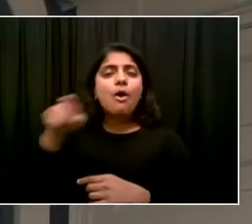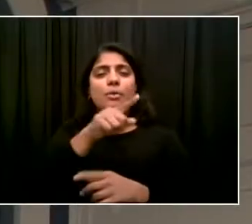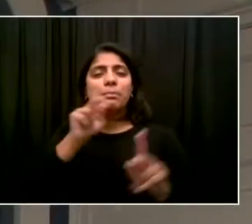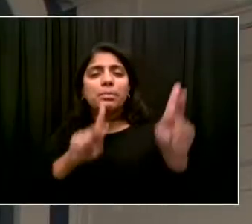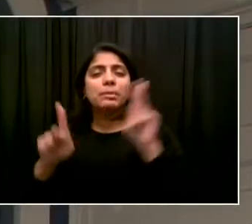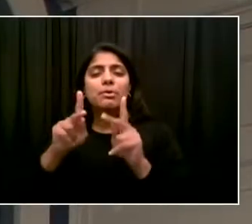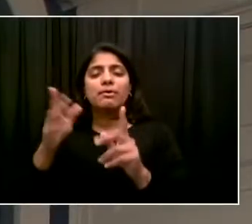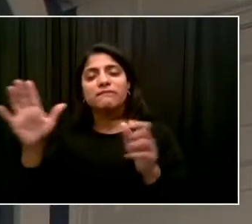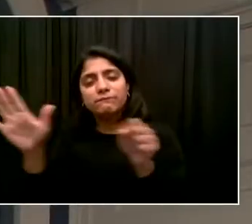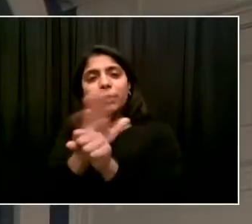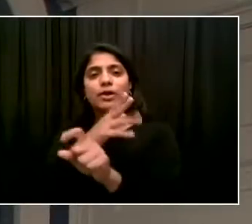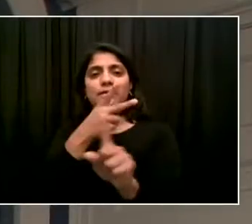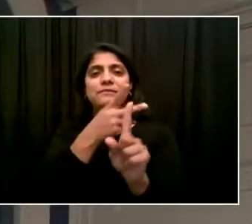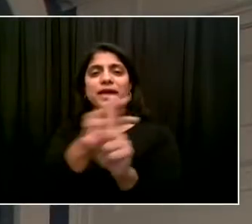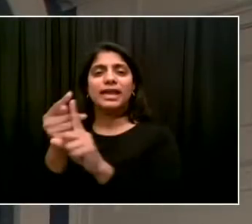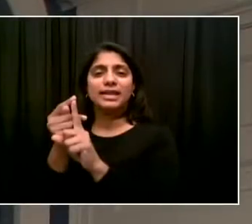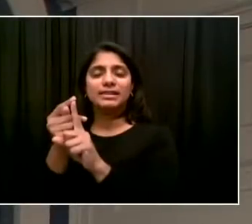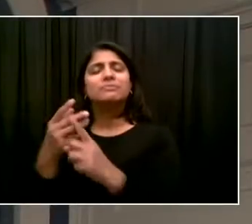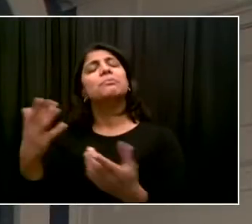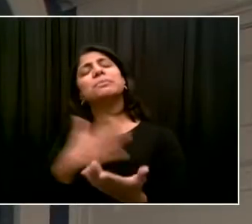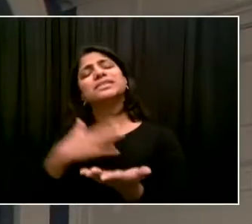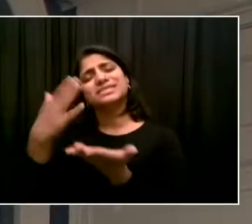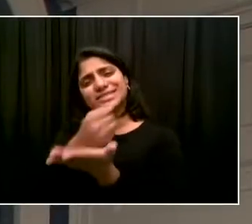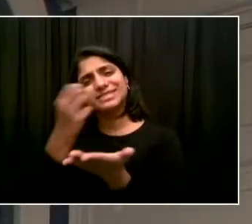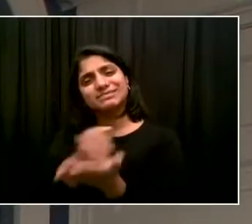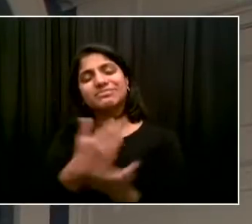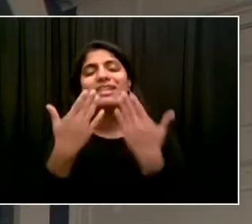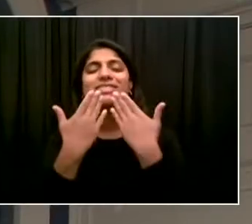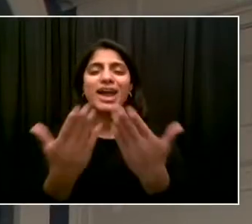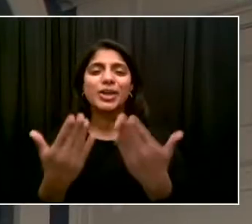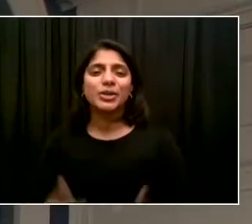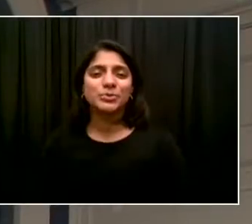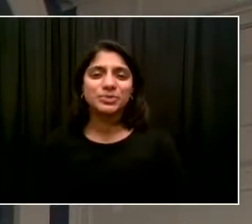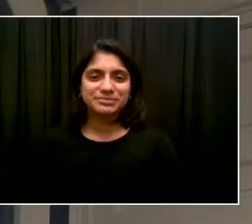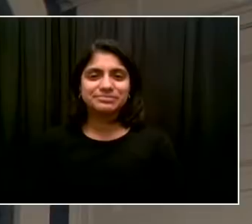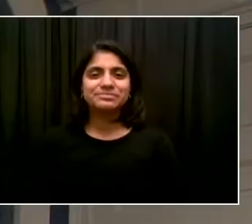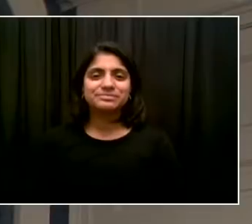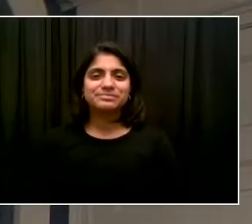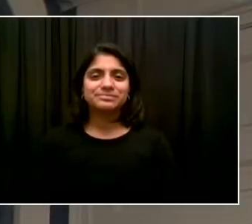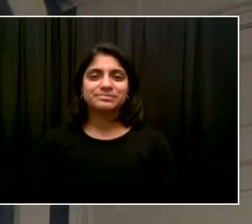AMAZING IF EVERYONE IN THE FAMILY GETS VACCINATED AND NO BETTER DAY THAN TODAY. THANK YOU EVERYONE.